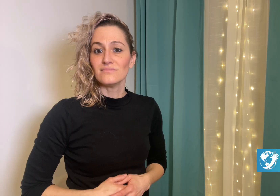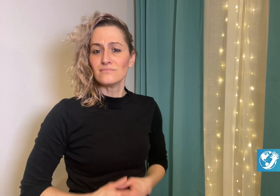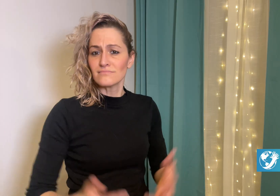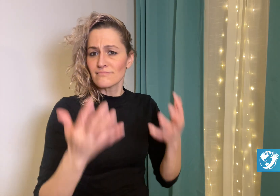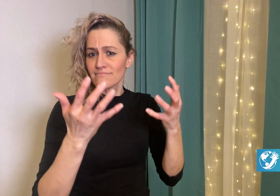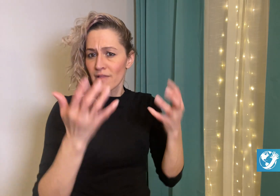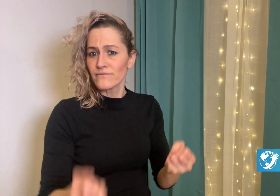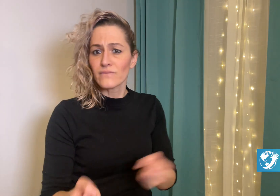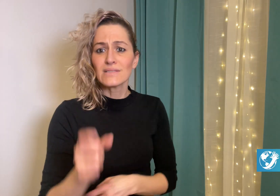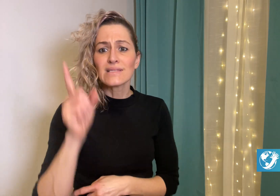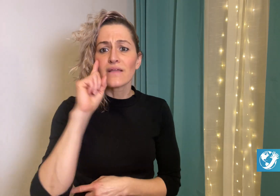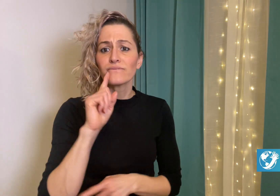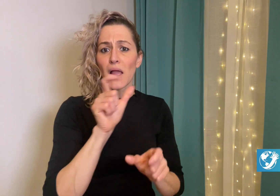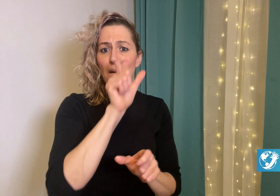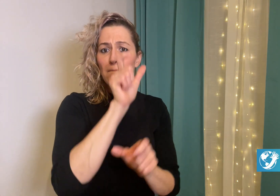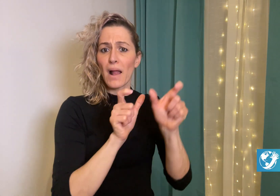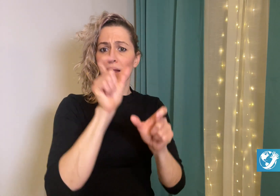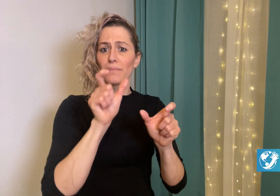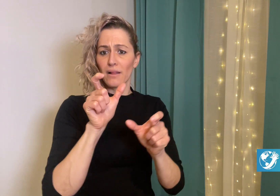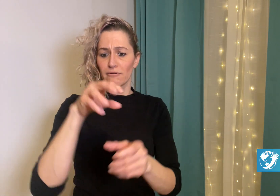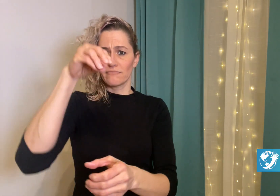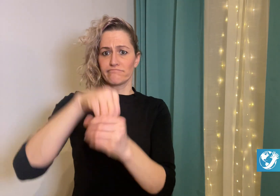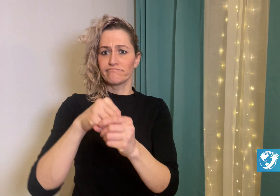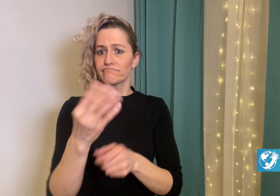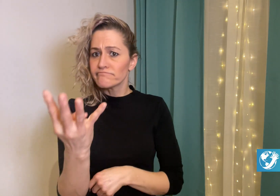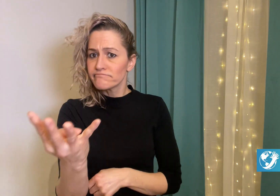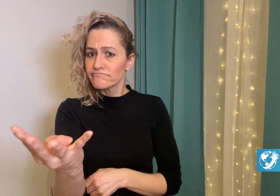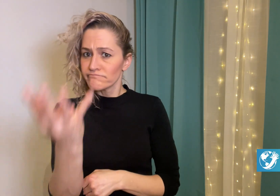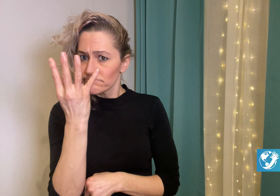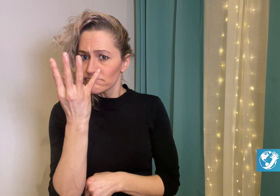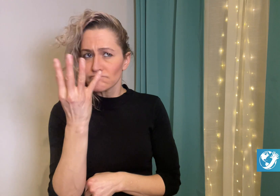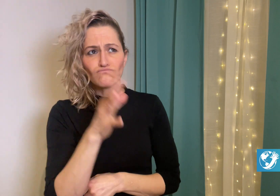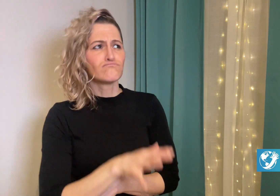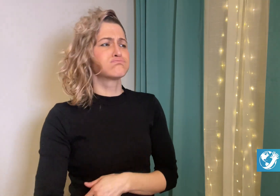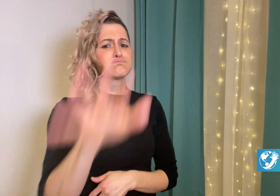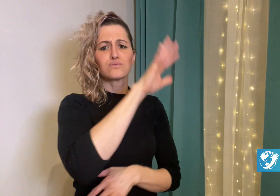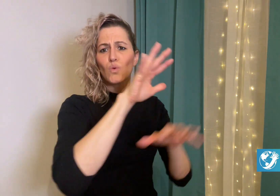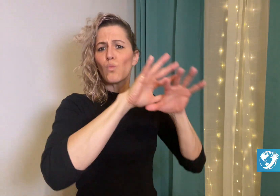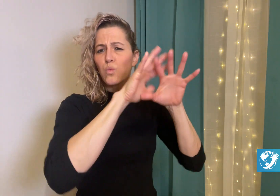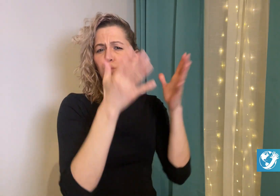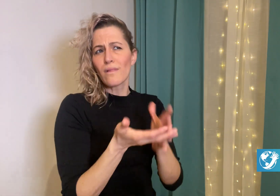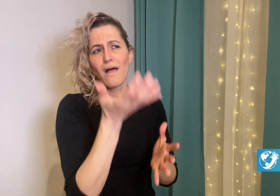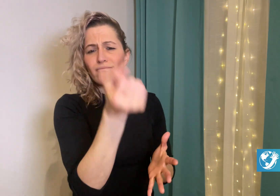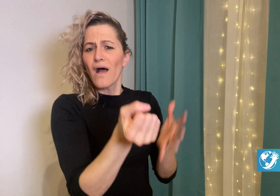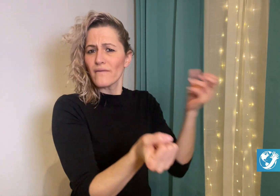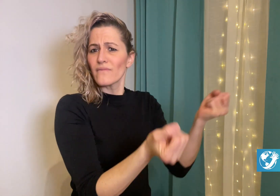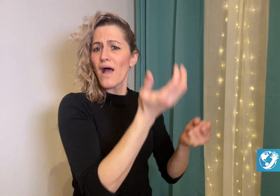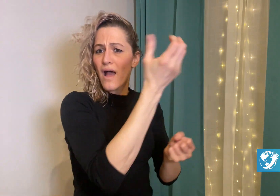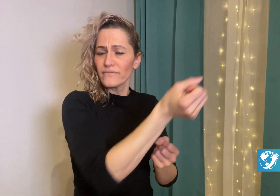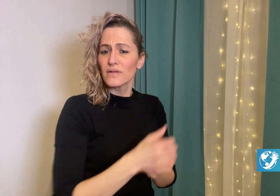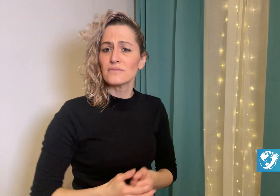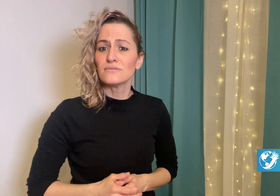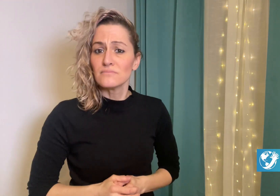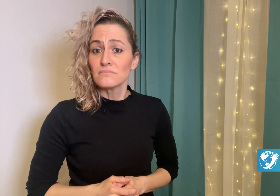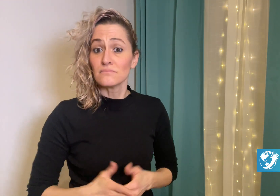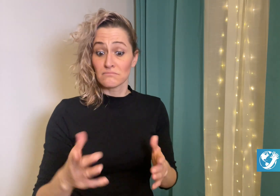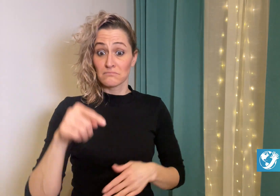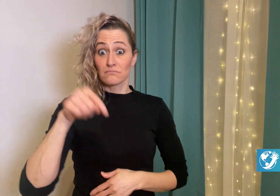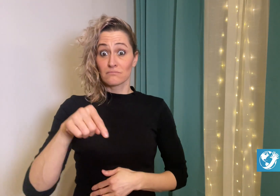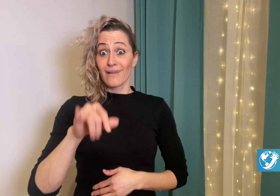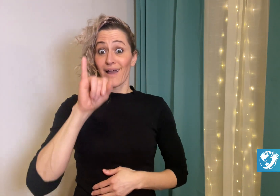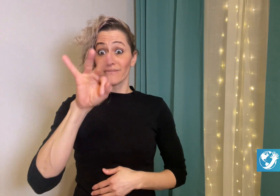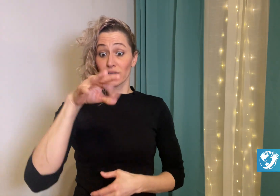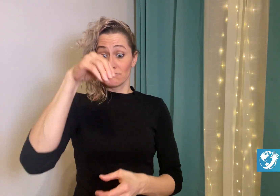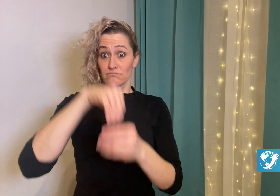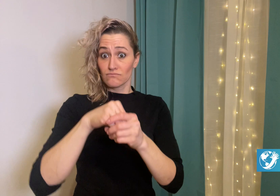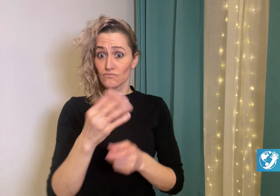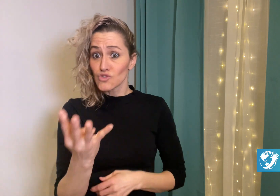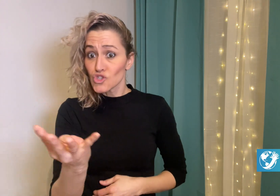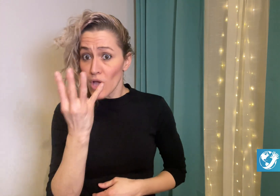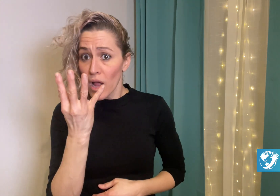There are Deaf people in prisons around the world. Deaf prisoners